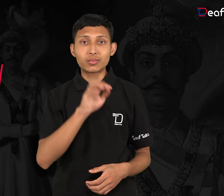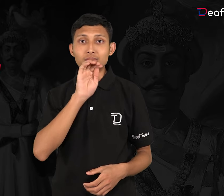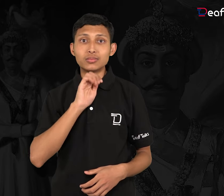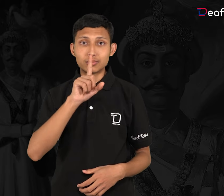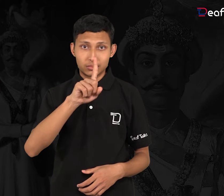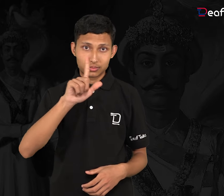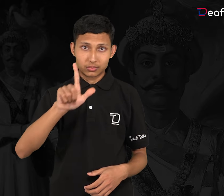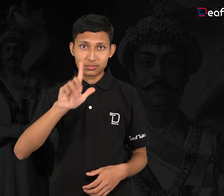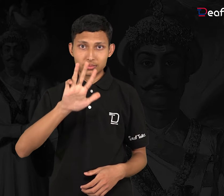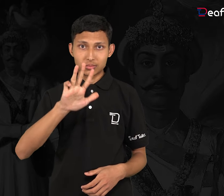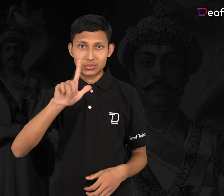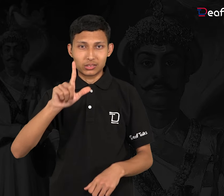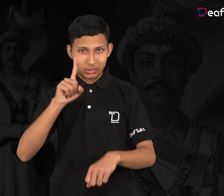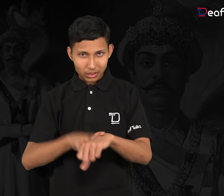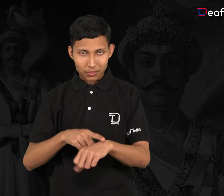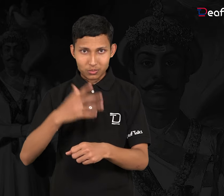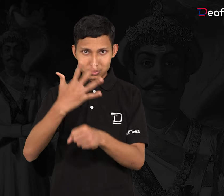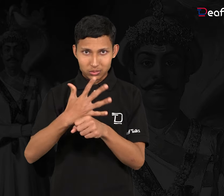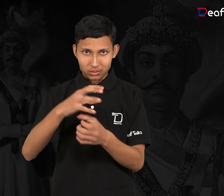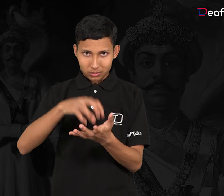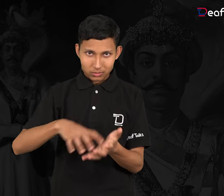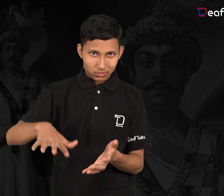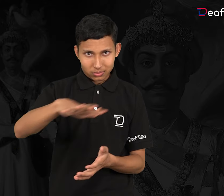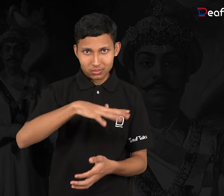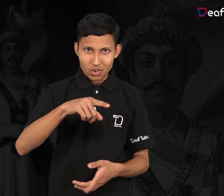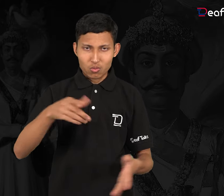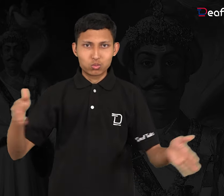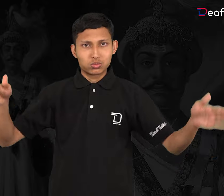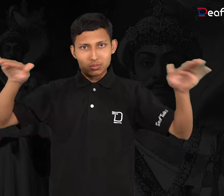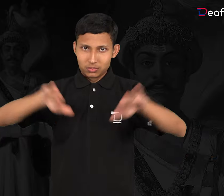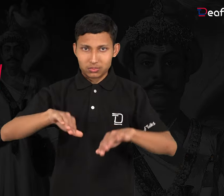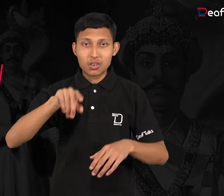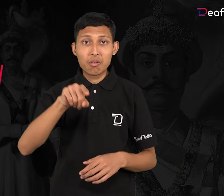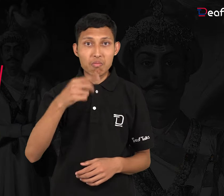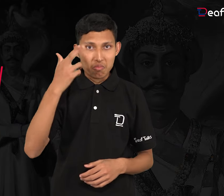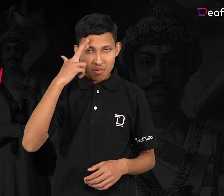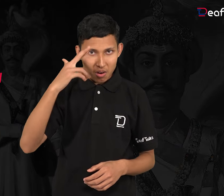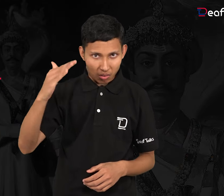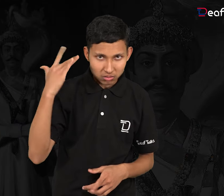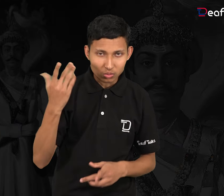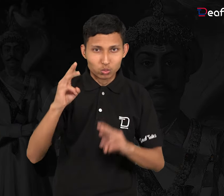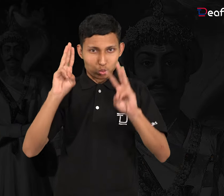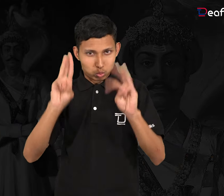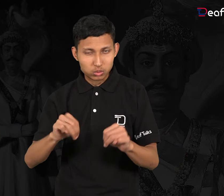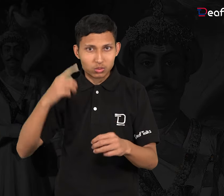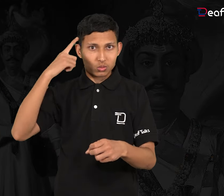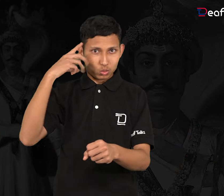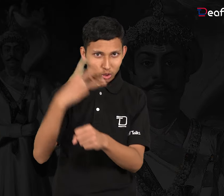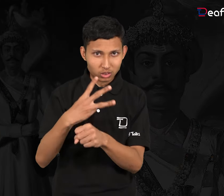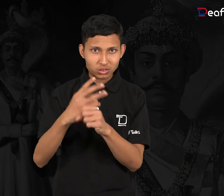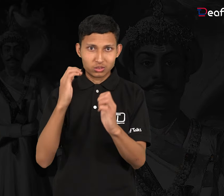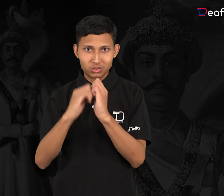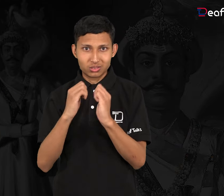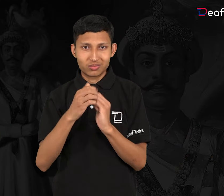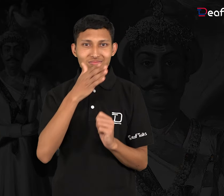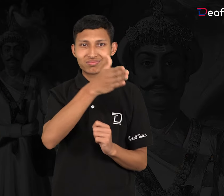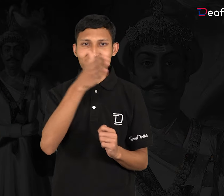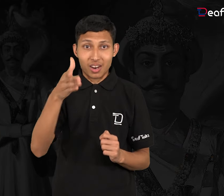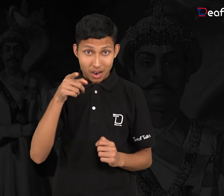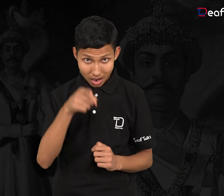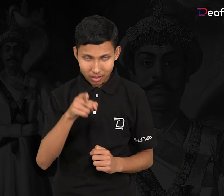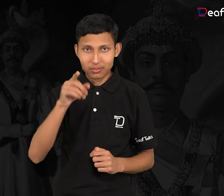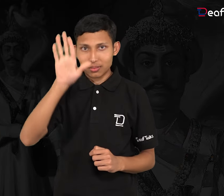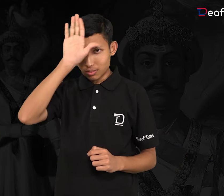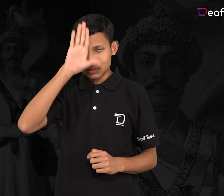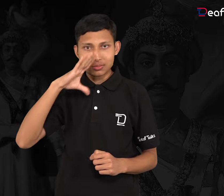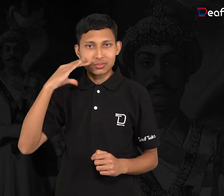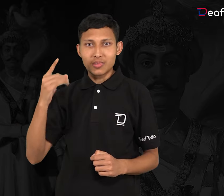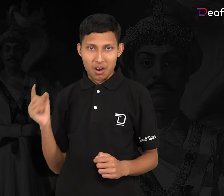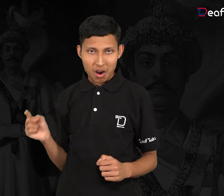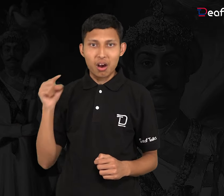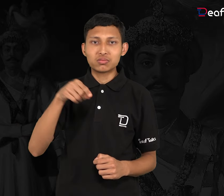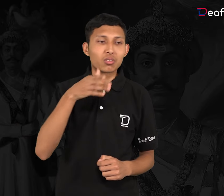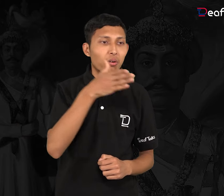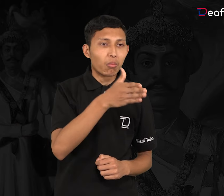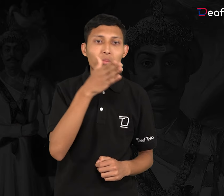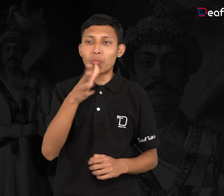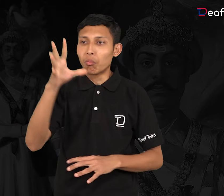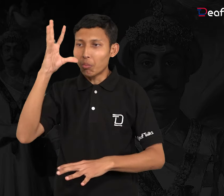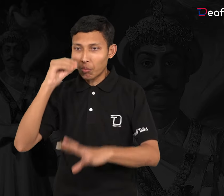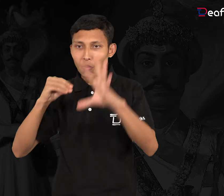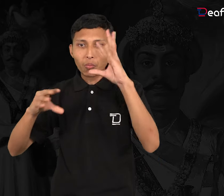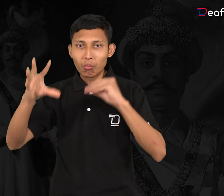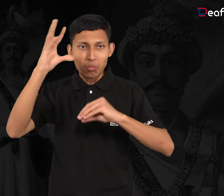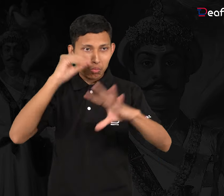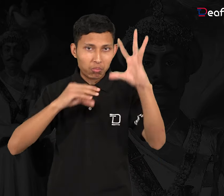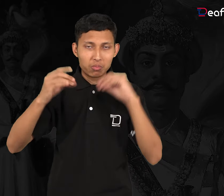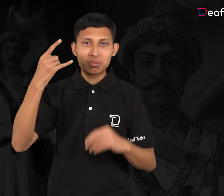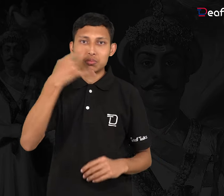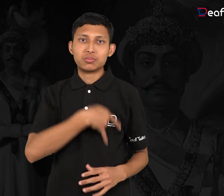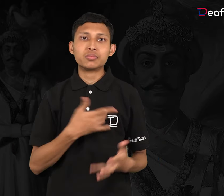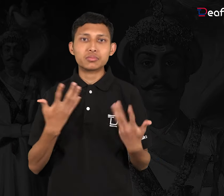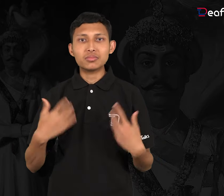Prithvi Narayan Shah took advantage of this and visited Bhaktapur in 1797 after consulting the Bhardars. The main purpose of his visit to Bhaktapur was to study the political situation in the valley.